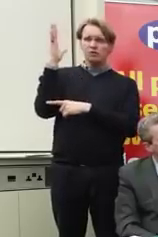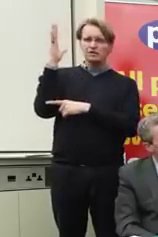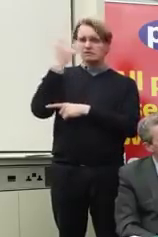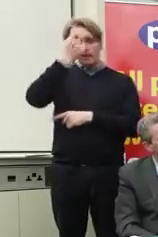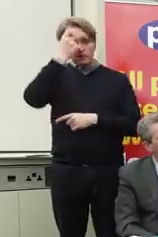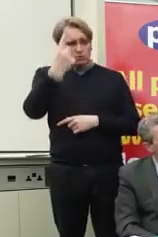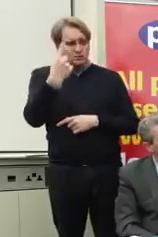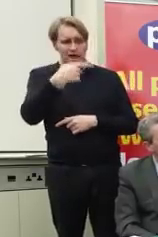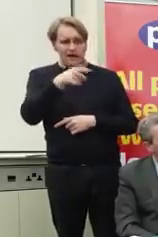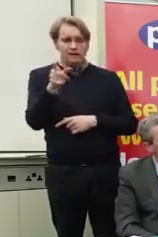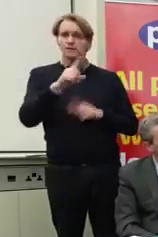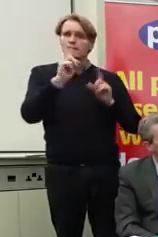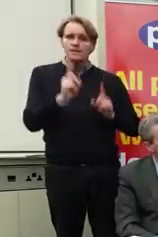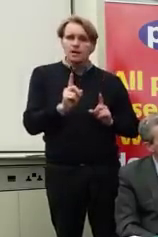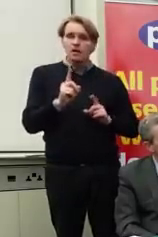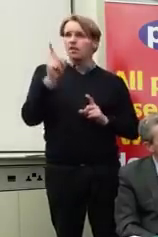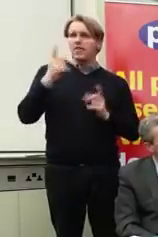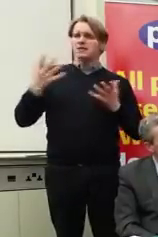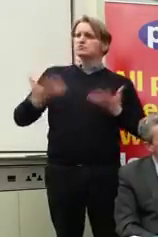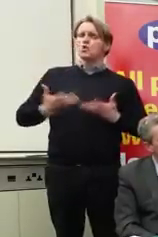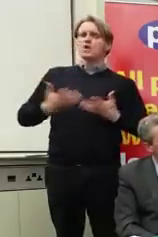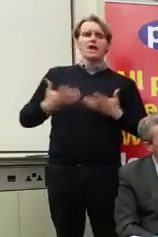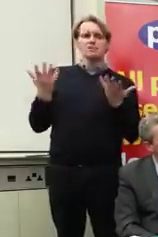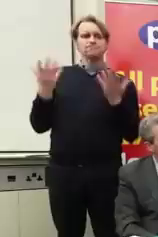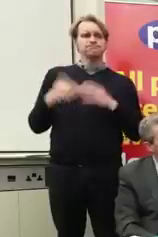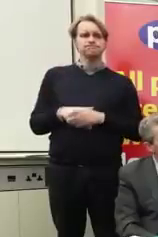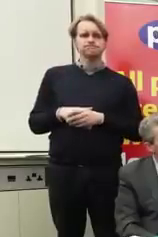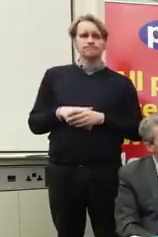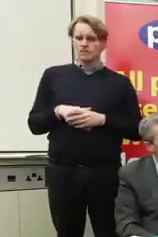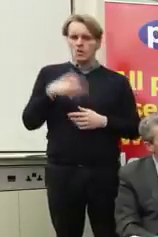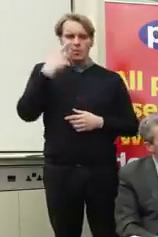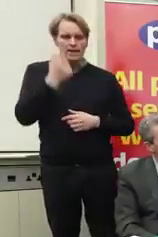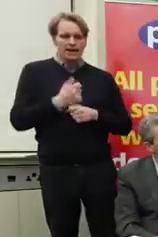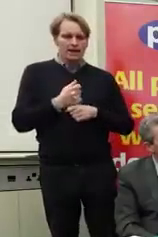care either you can have cross-party disagreements